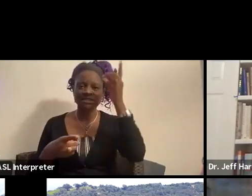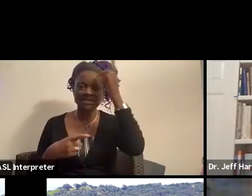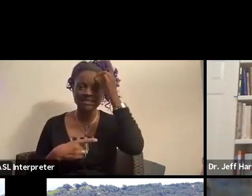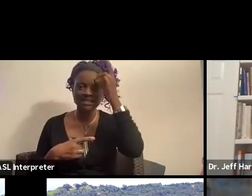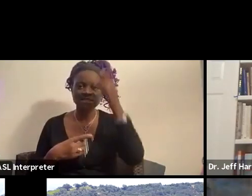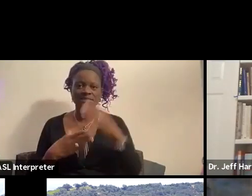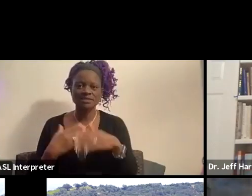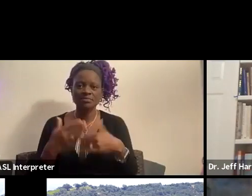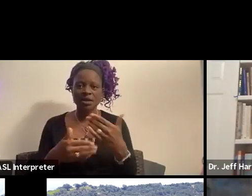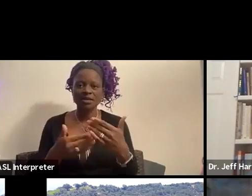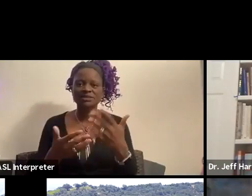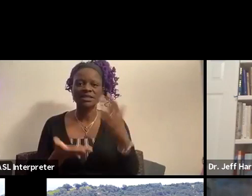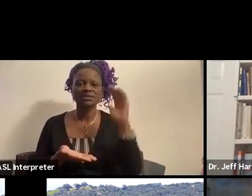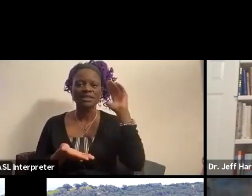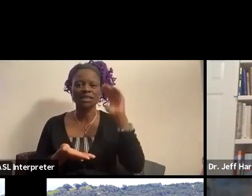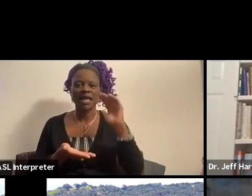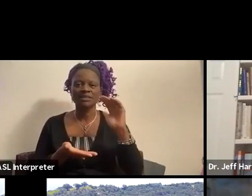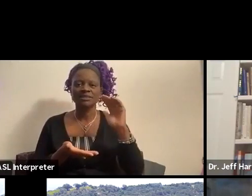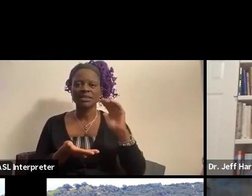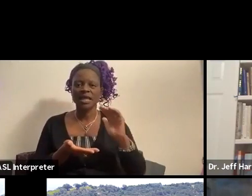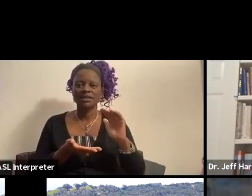And because that group is developing and